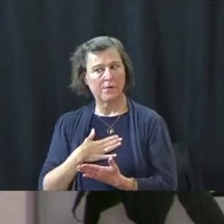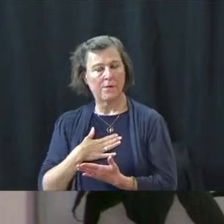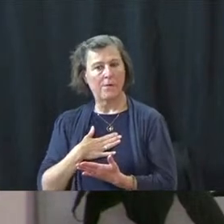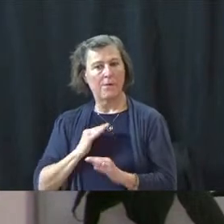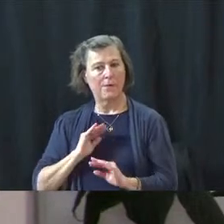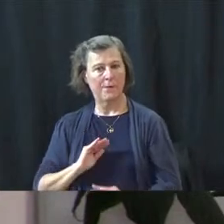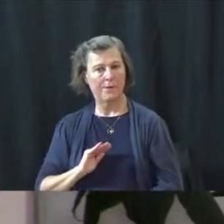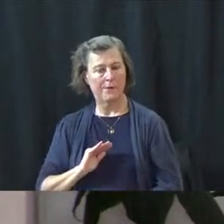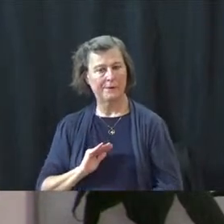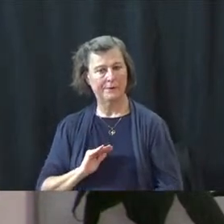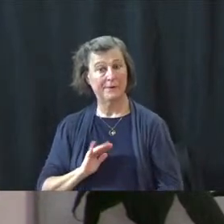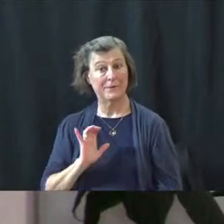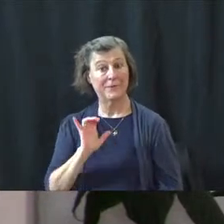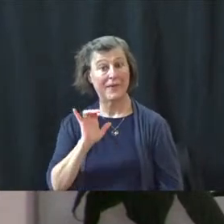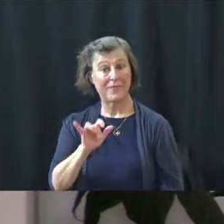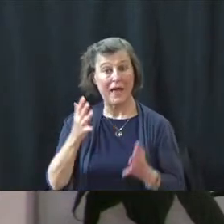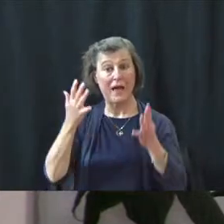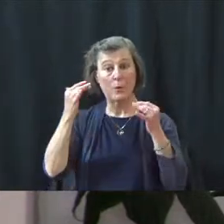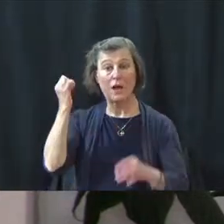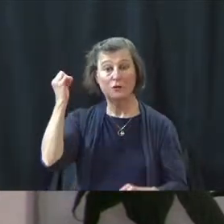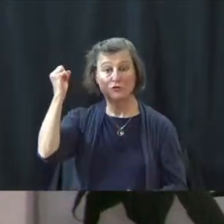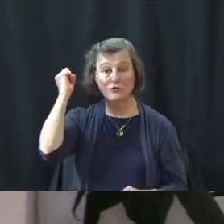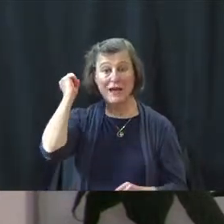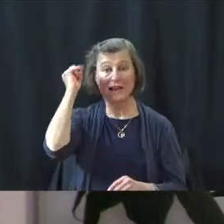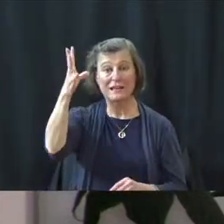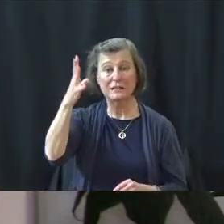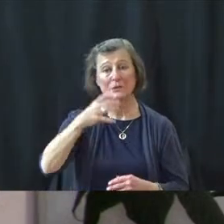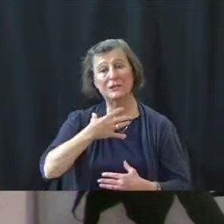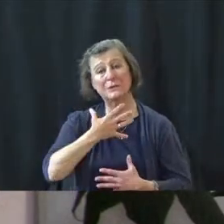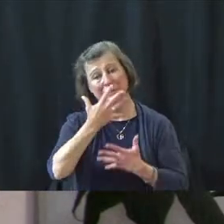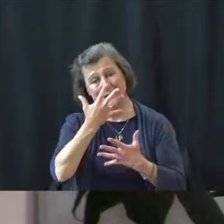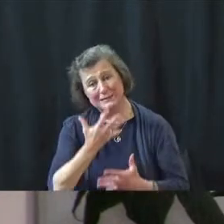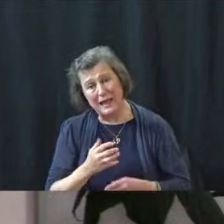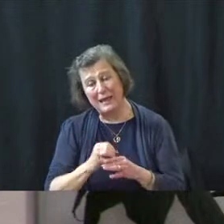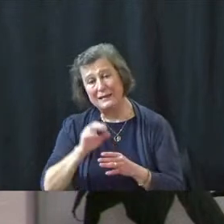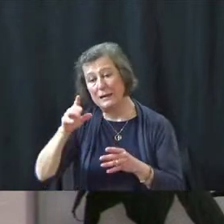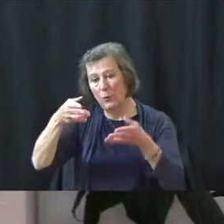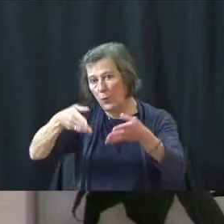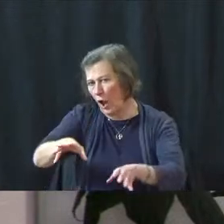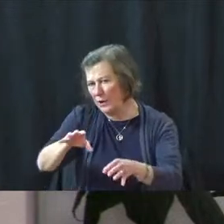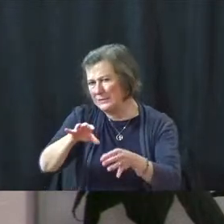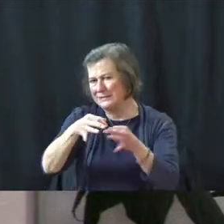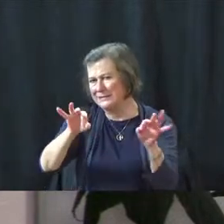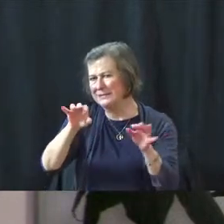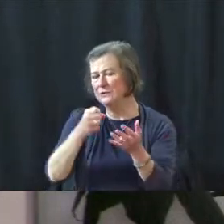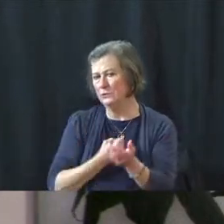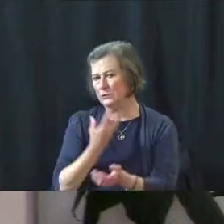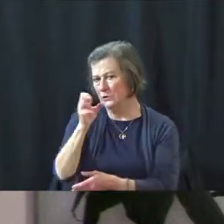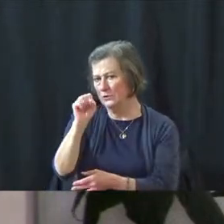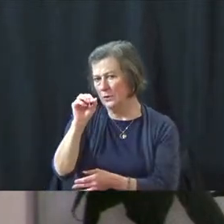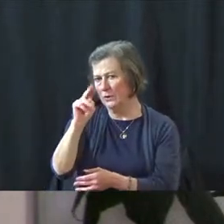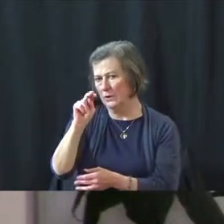And this is why Shakespeare lamented in one of his lost sonnets, “what a bummer to sit